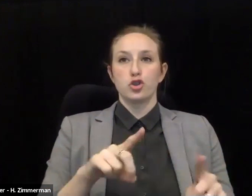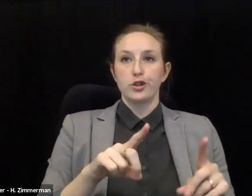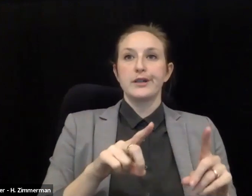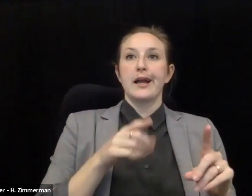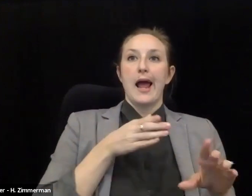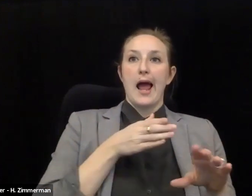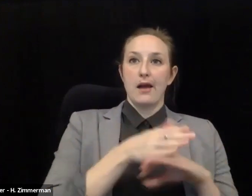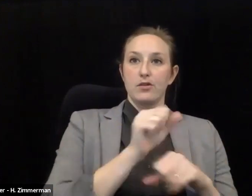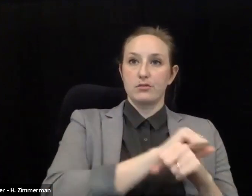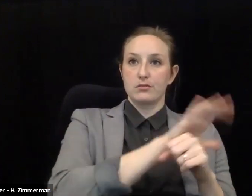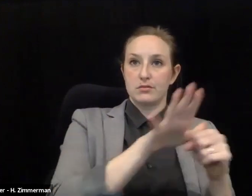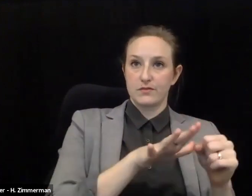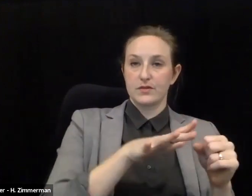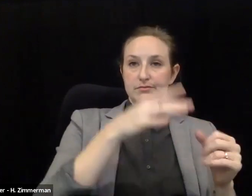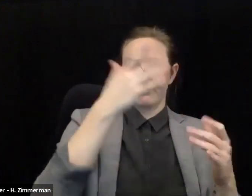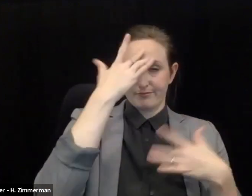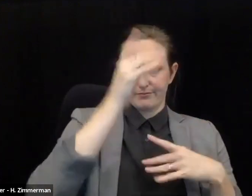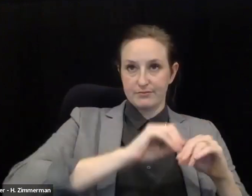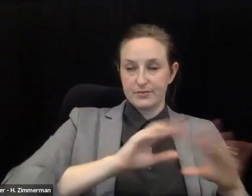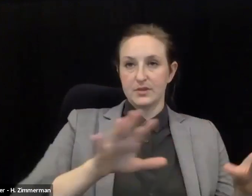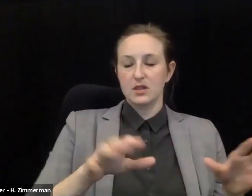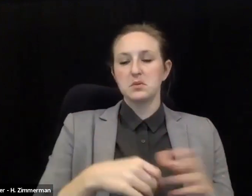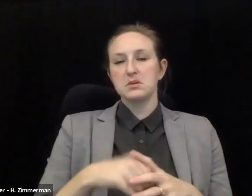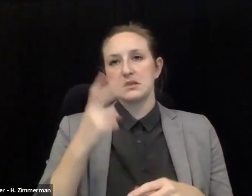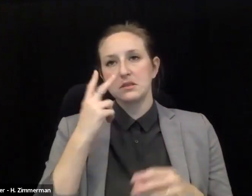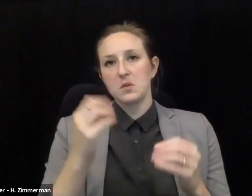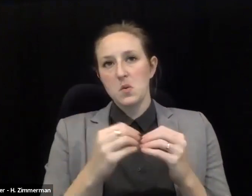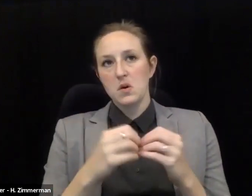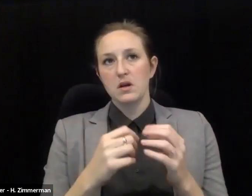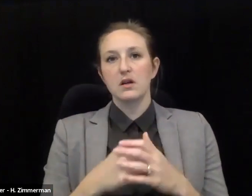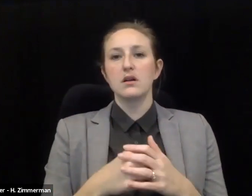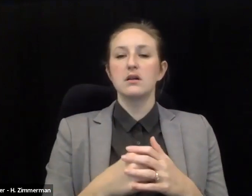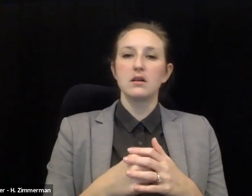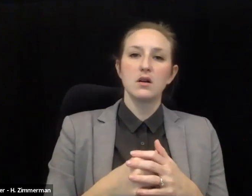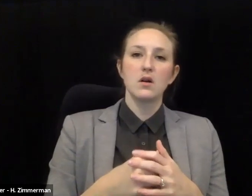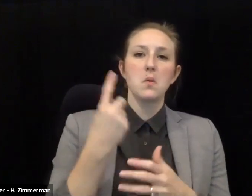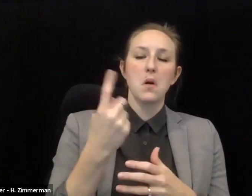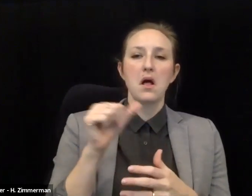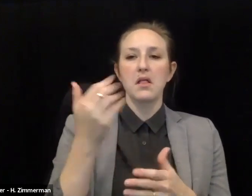more programs during different types of virtual engagement. But I think that one of the other things that we will see is that there will be